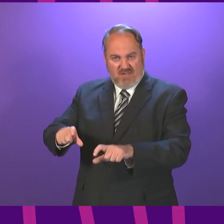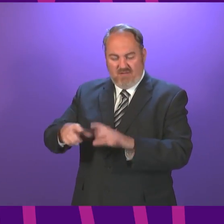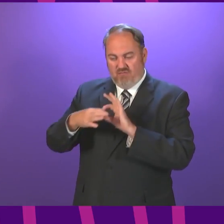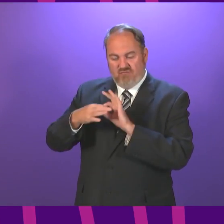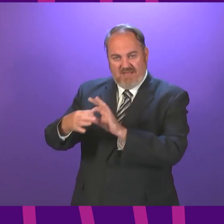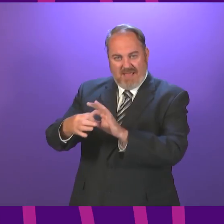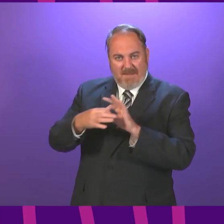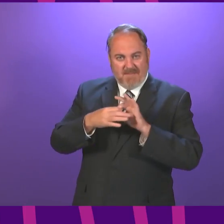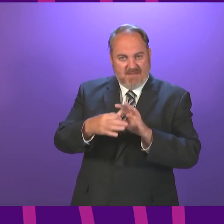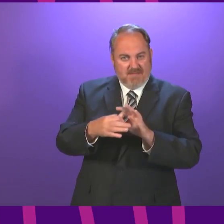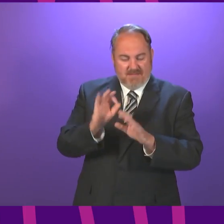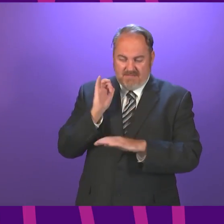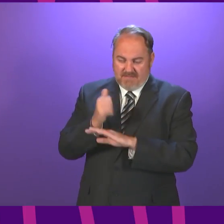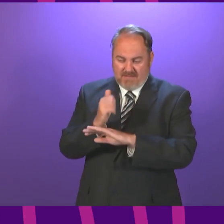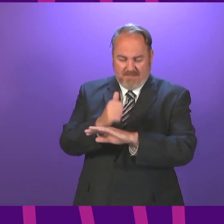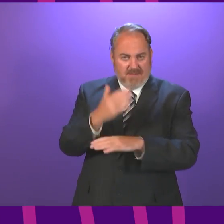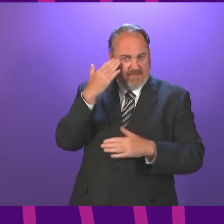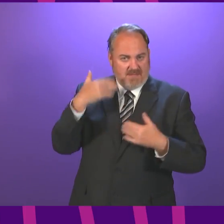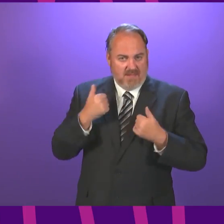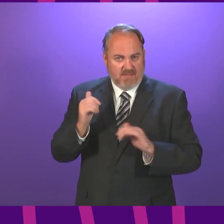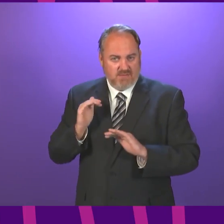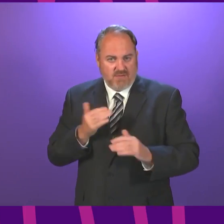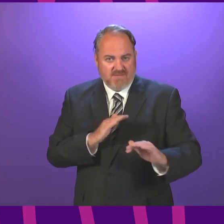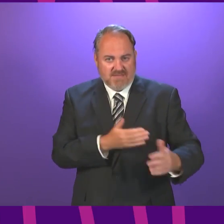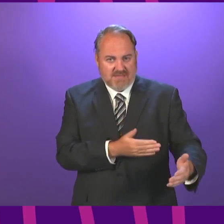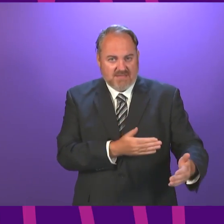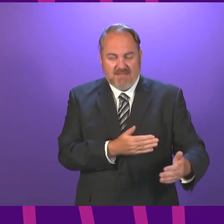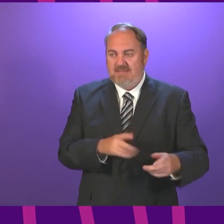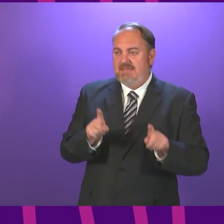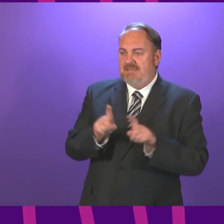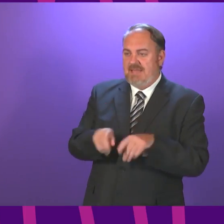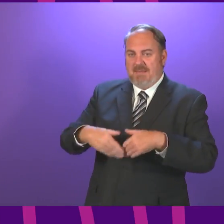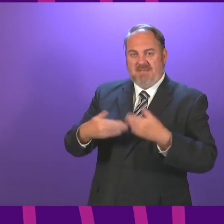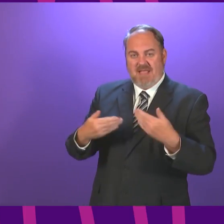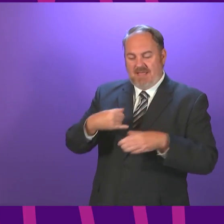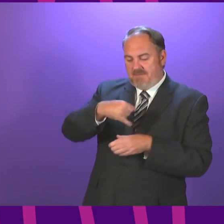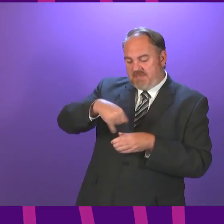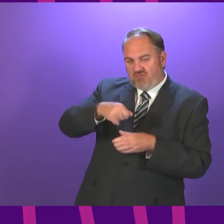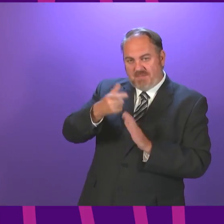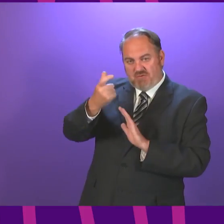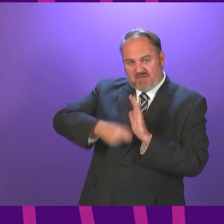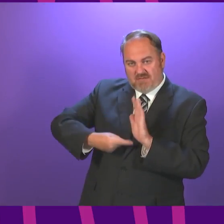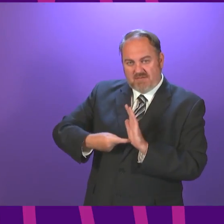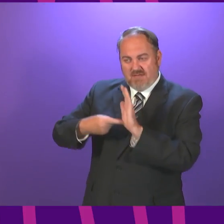abuse services and mental health services, and increase same-day prescribing? Will she back all that up with the funding that is needed?